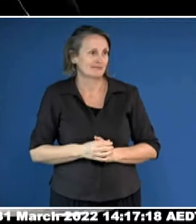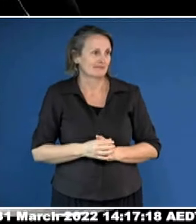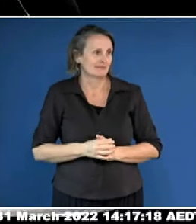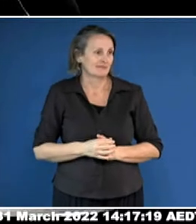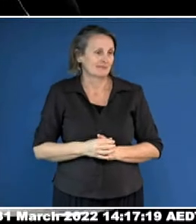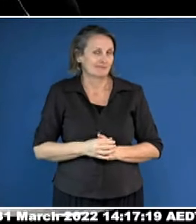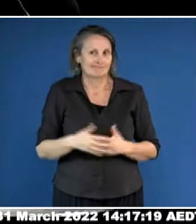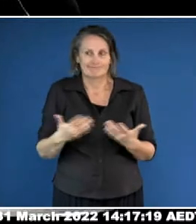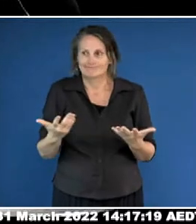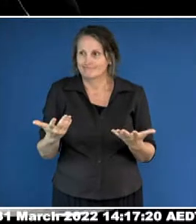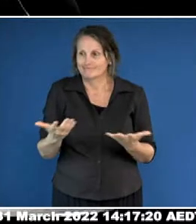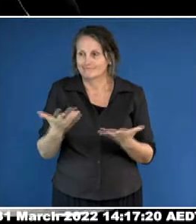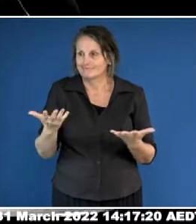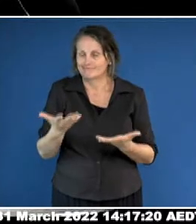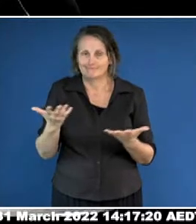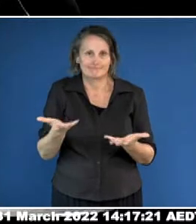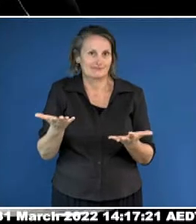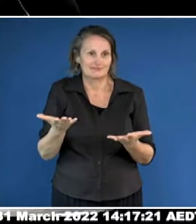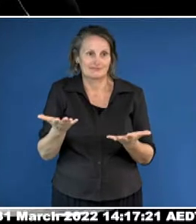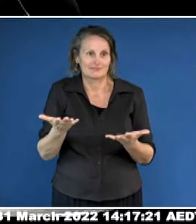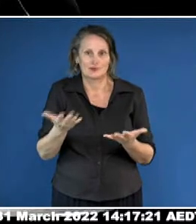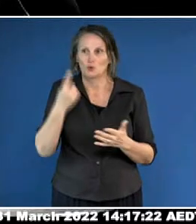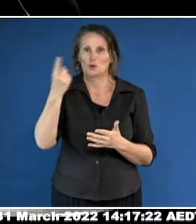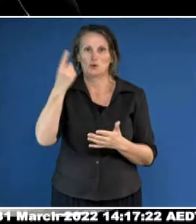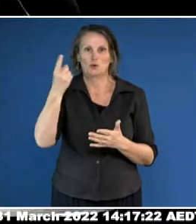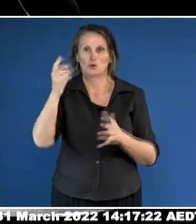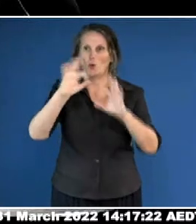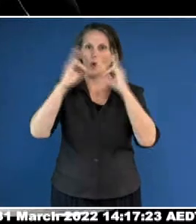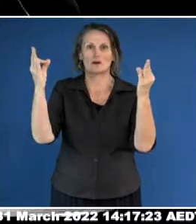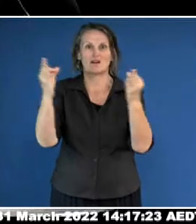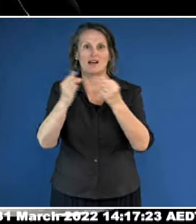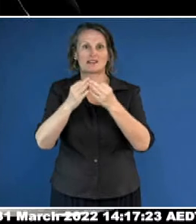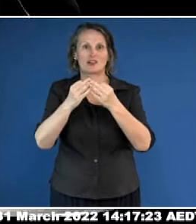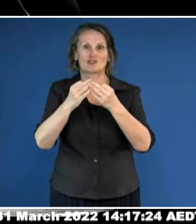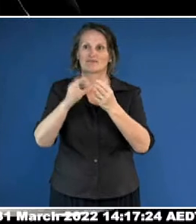you know, regulatory bodies, to Parliamentary inquiries.